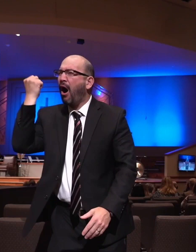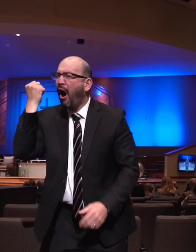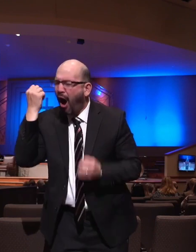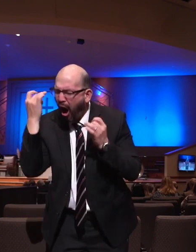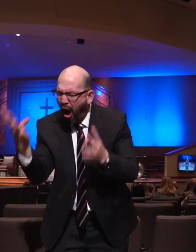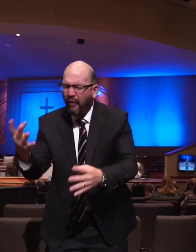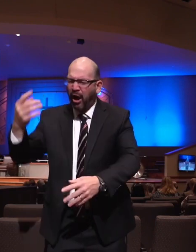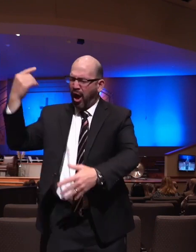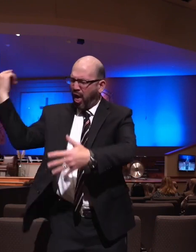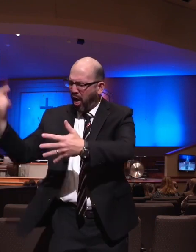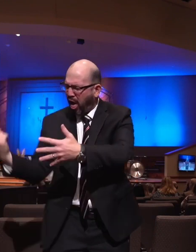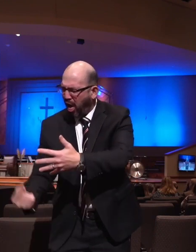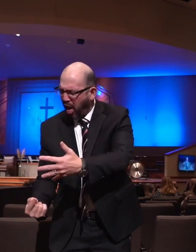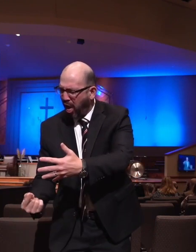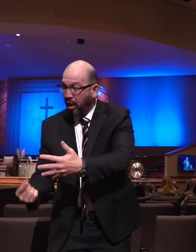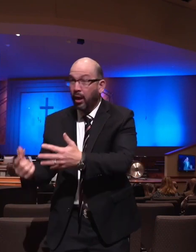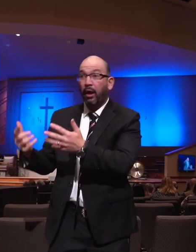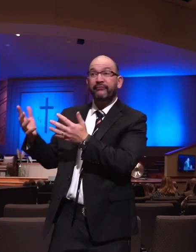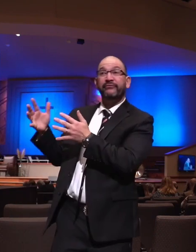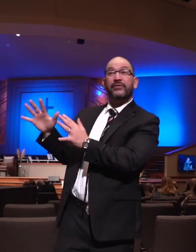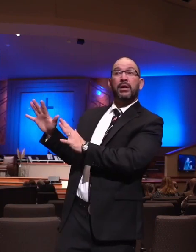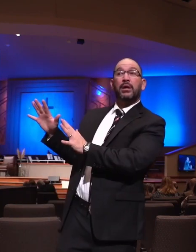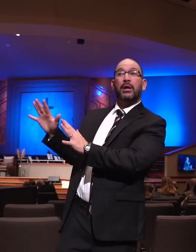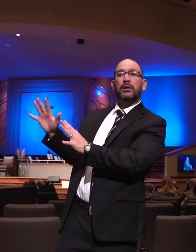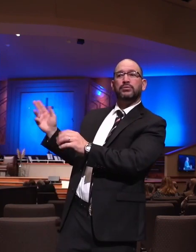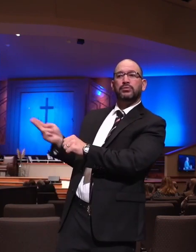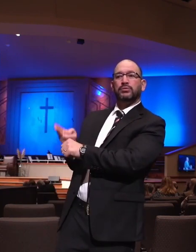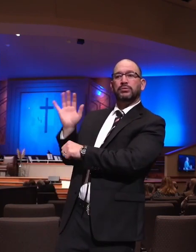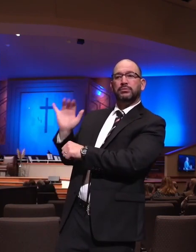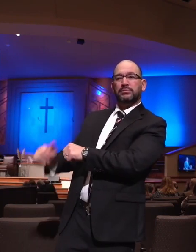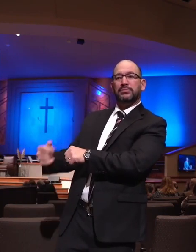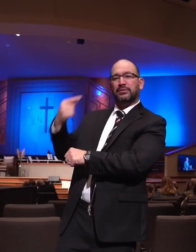you would finally get through it you might be able to use it for the cause of